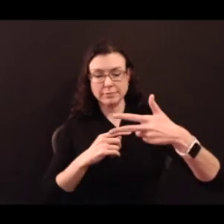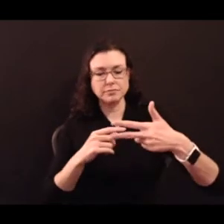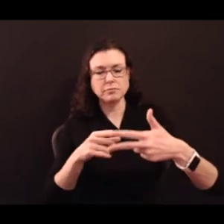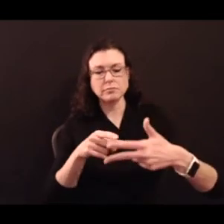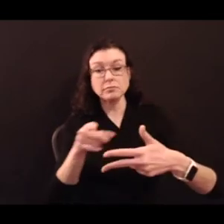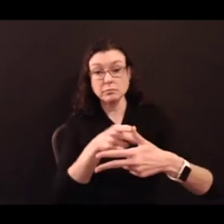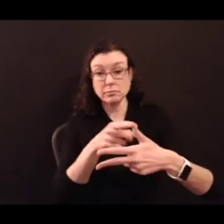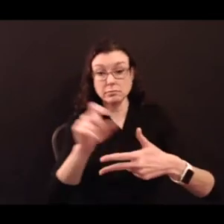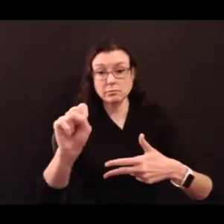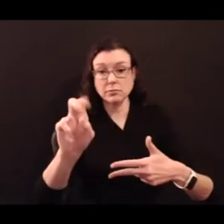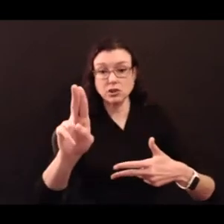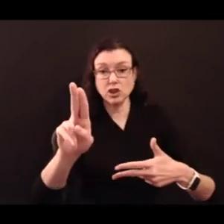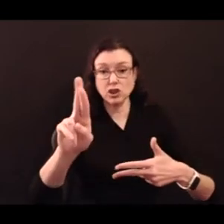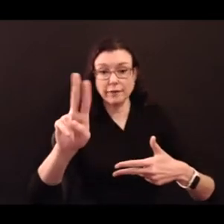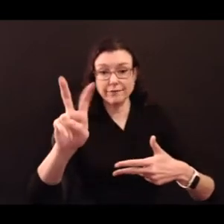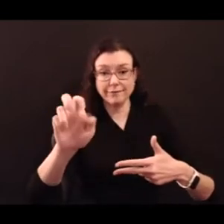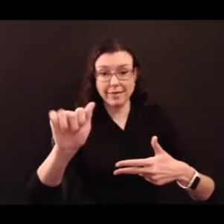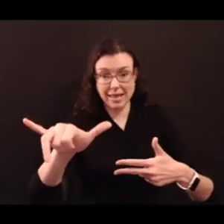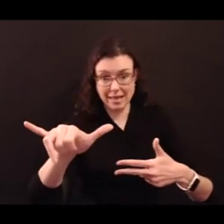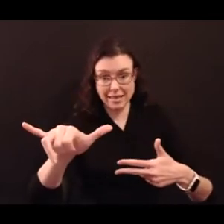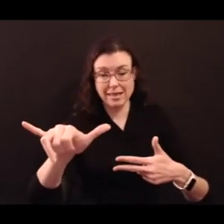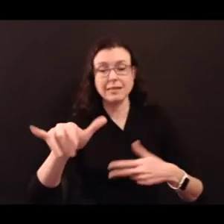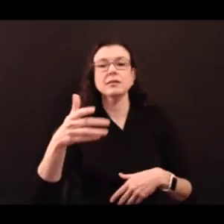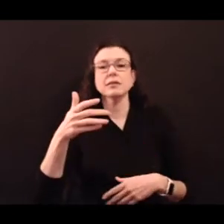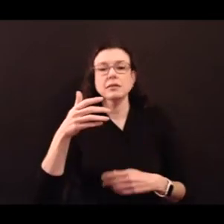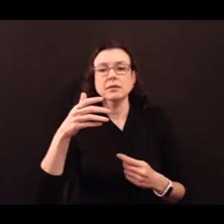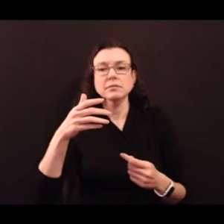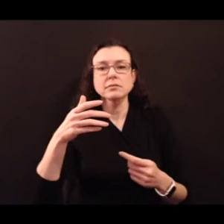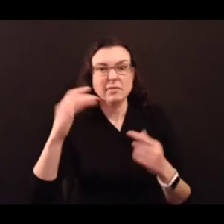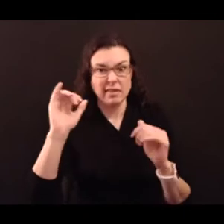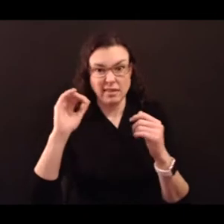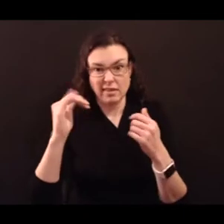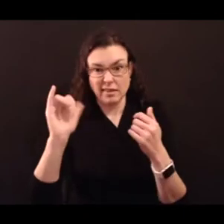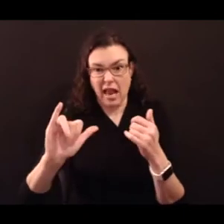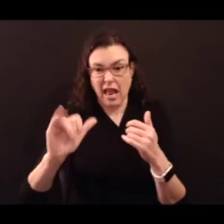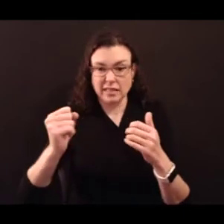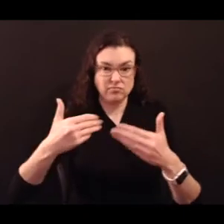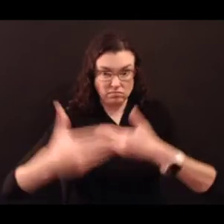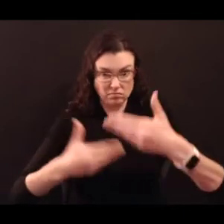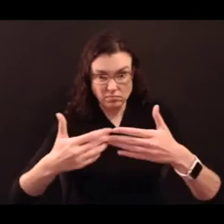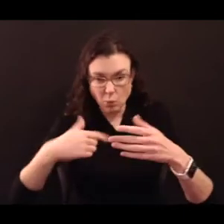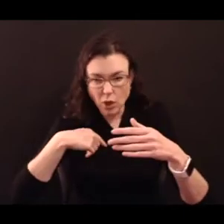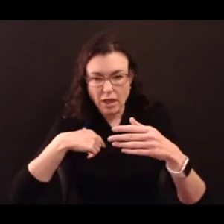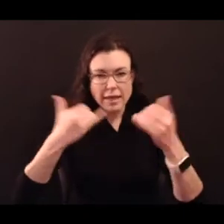input three ways. First, the survey is moving along. We’re